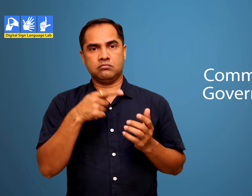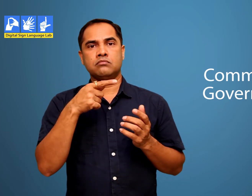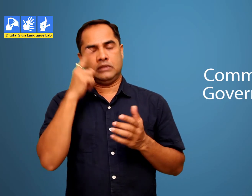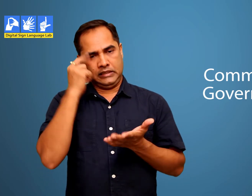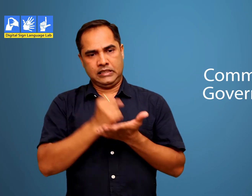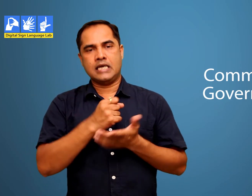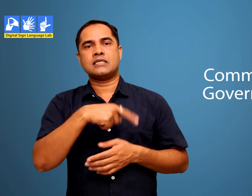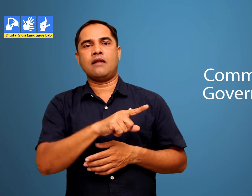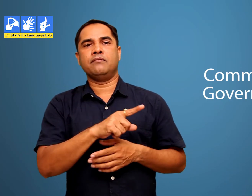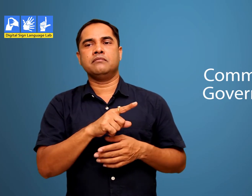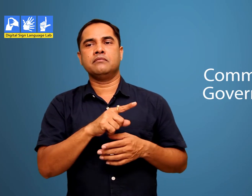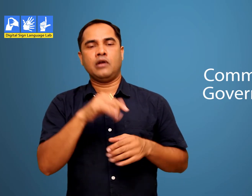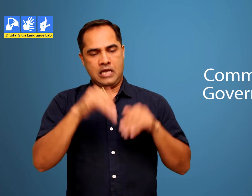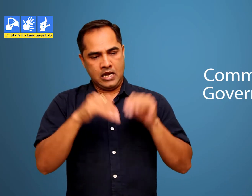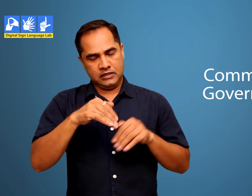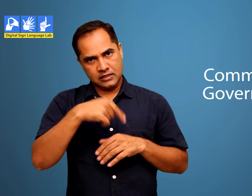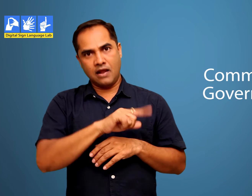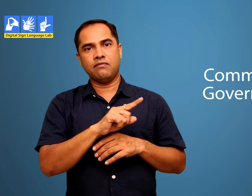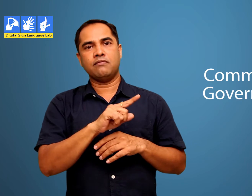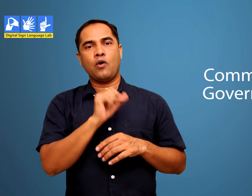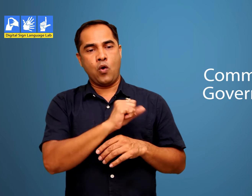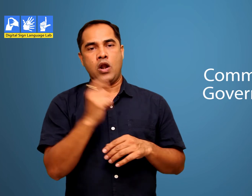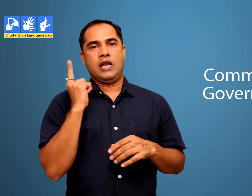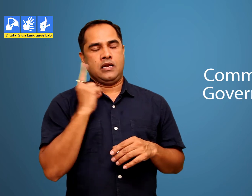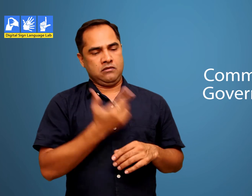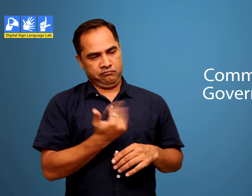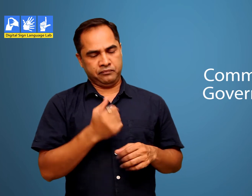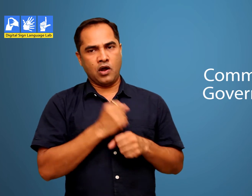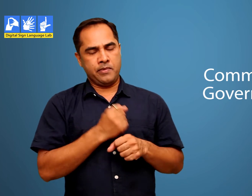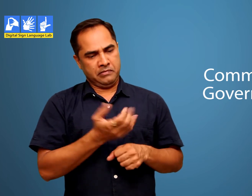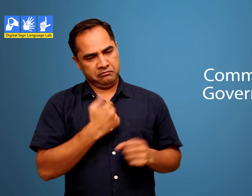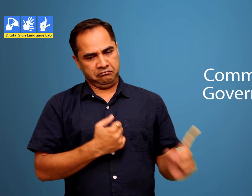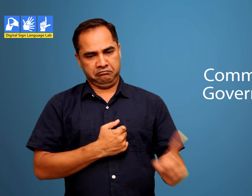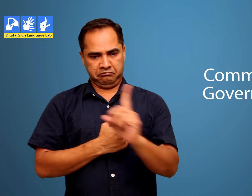regarding cultural, educational and language related issues.